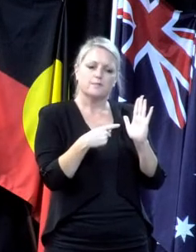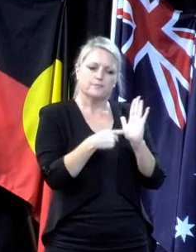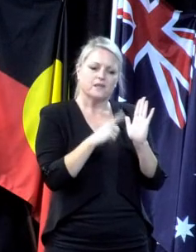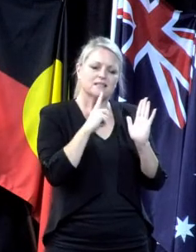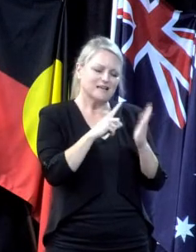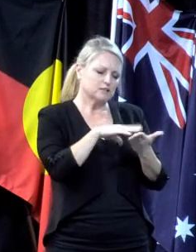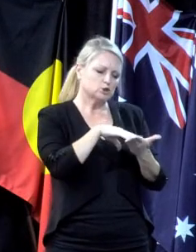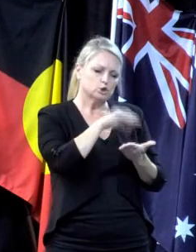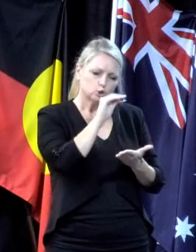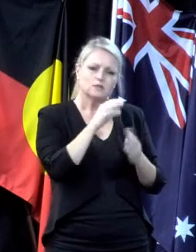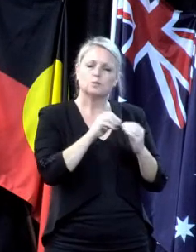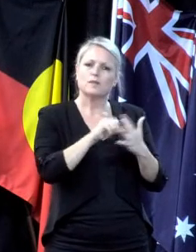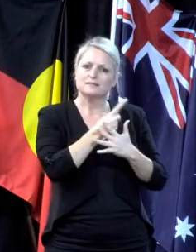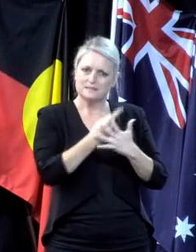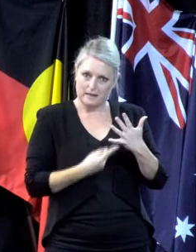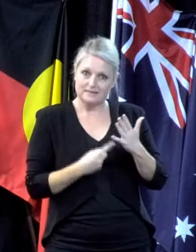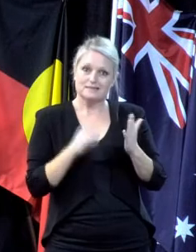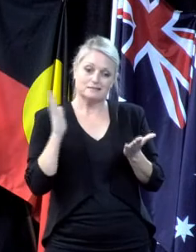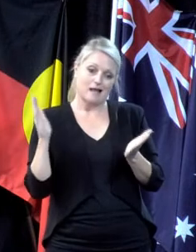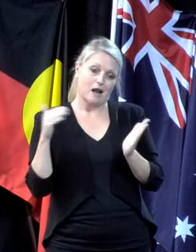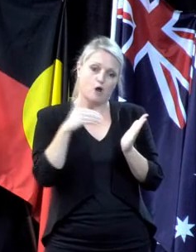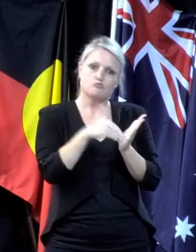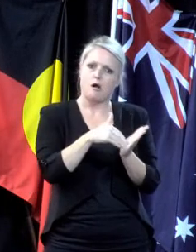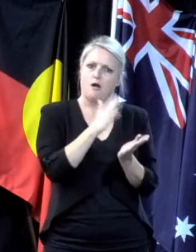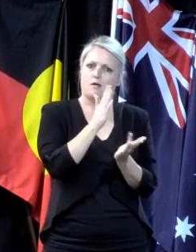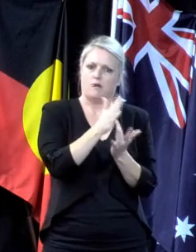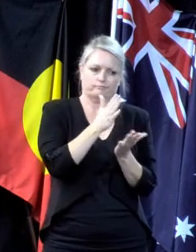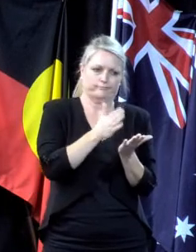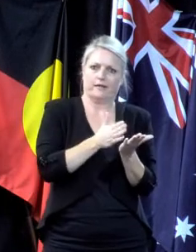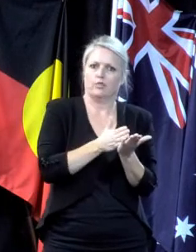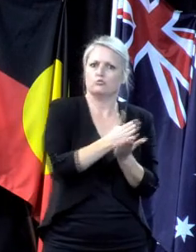the school year and who don’t commence at the start of the year with the school.